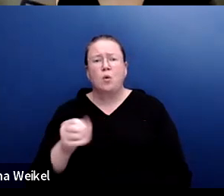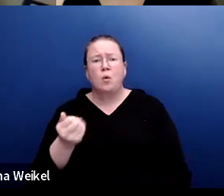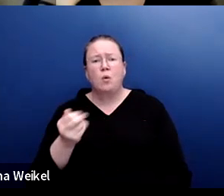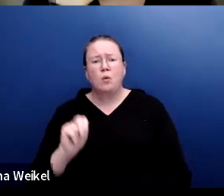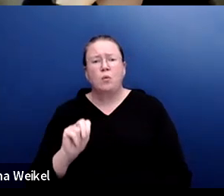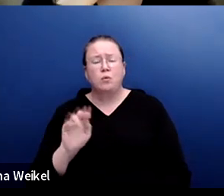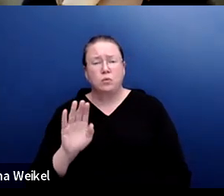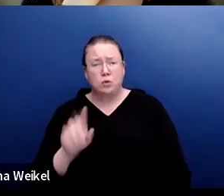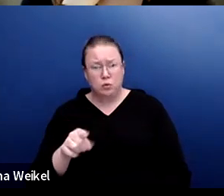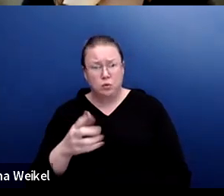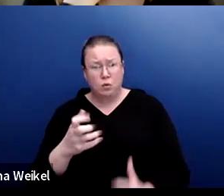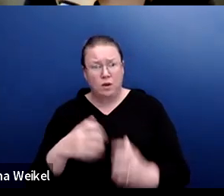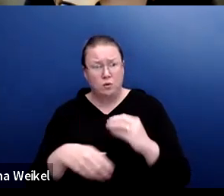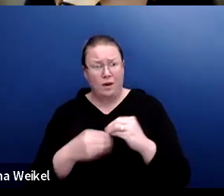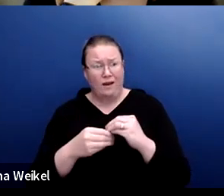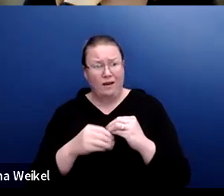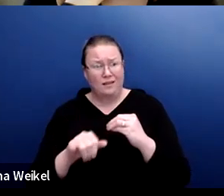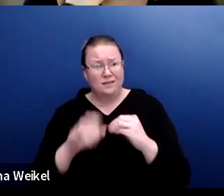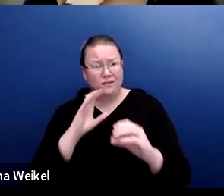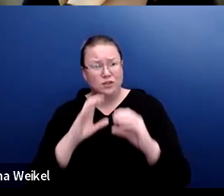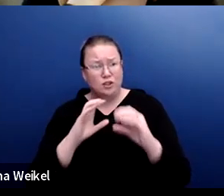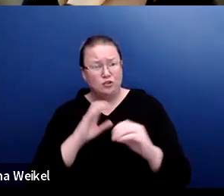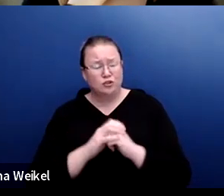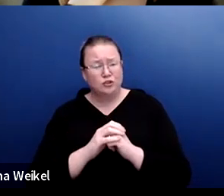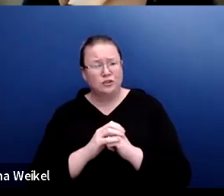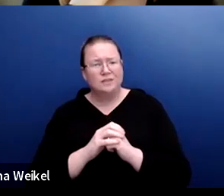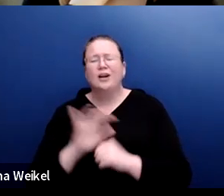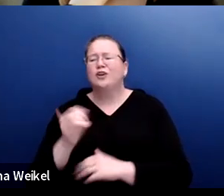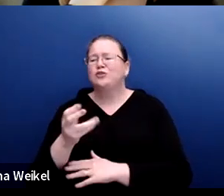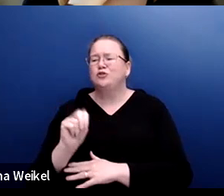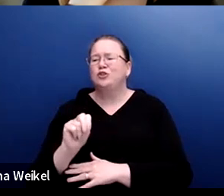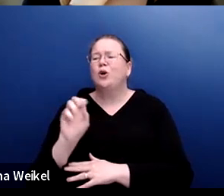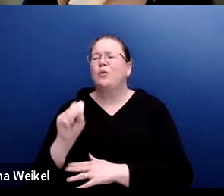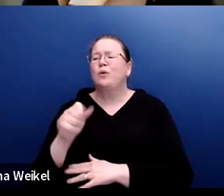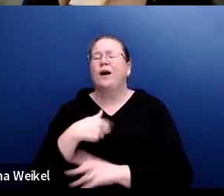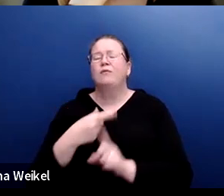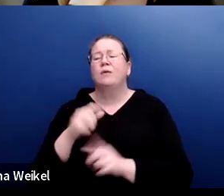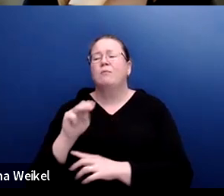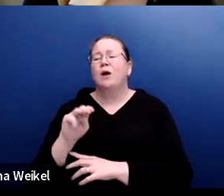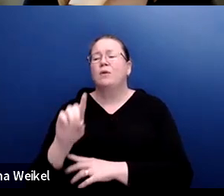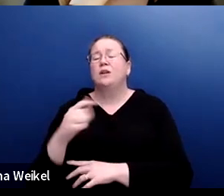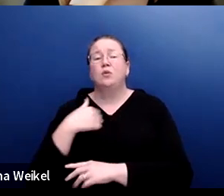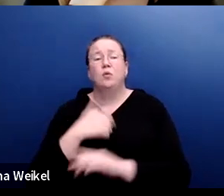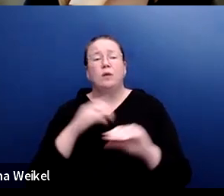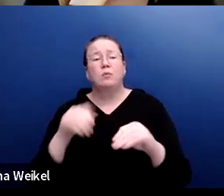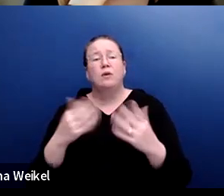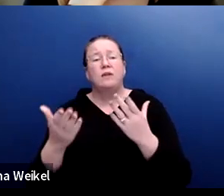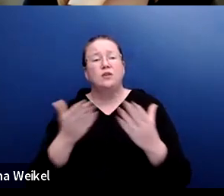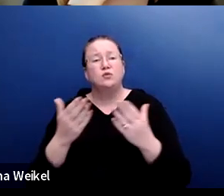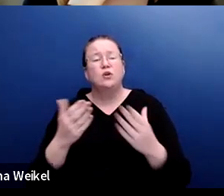For people with mobility issues. So it really helps for a person to stay as independent as they can in their homes.